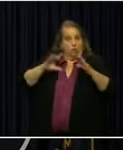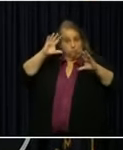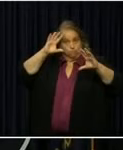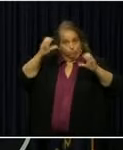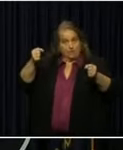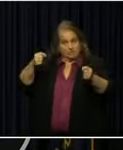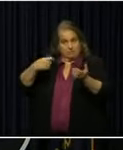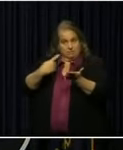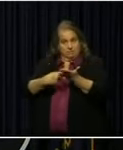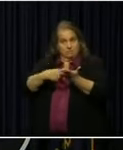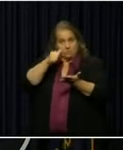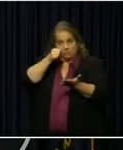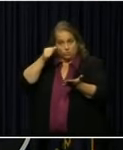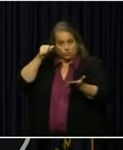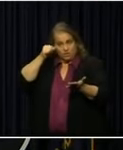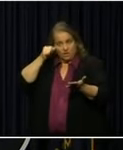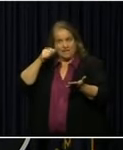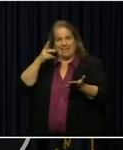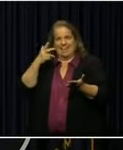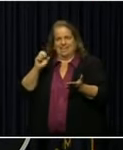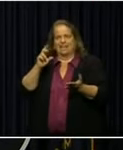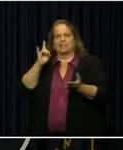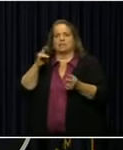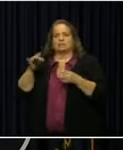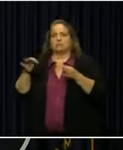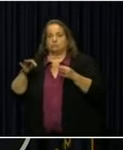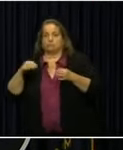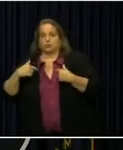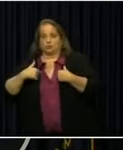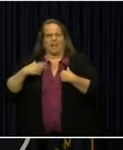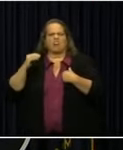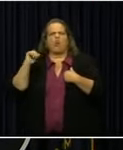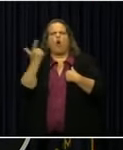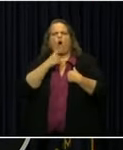THINGS AS WE CAN MAKE SURE WE